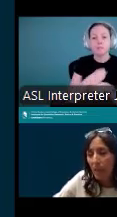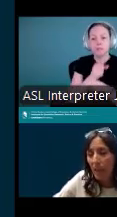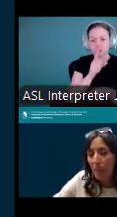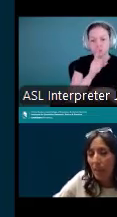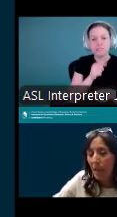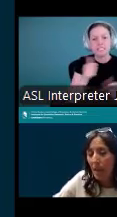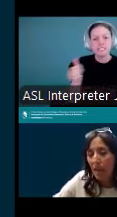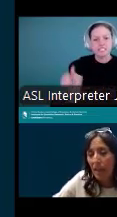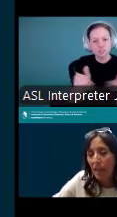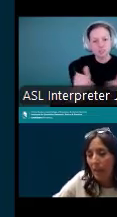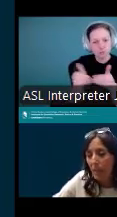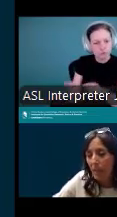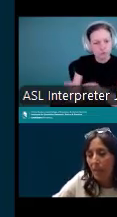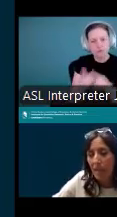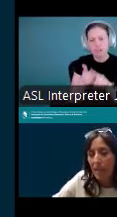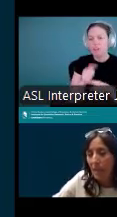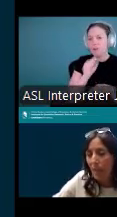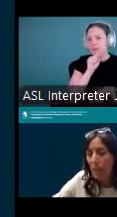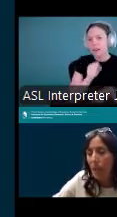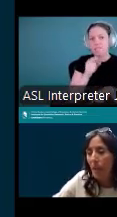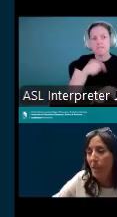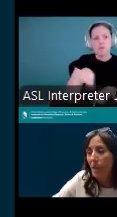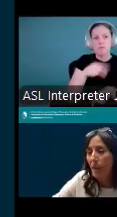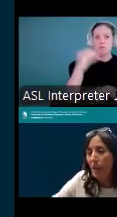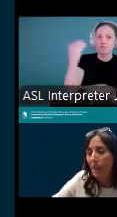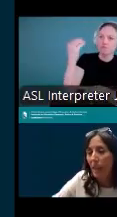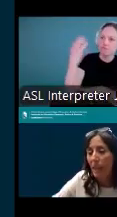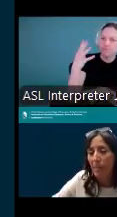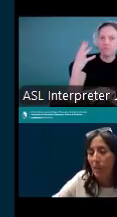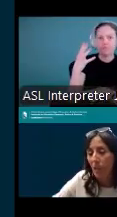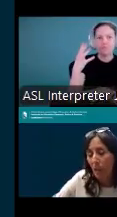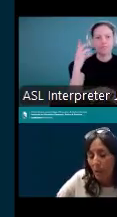cameras on. It helps us see who's on the call, so that we're